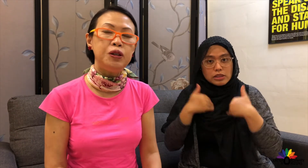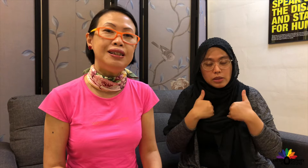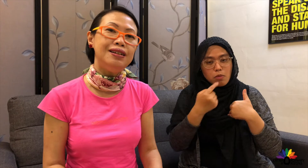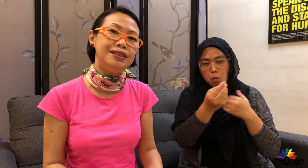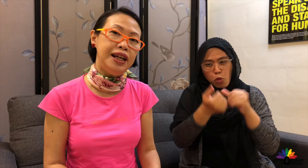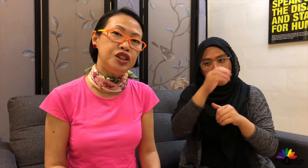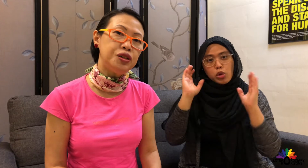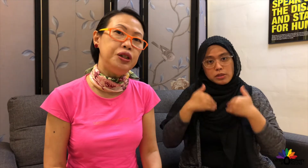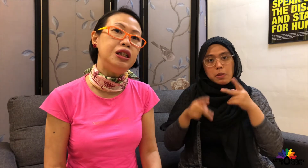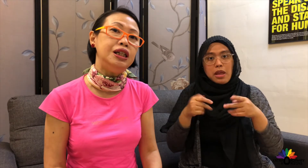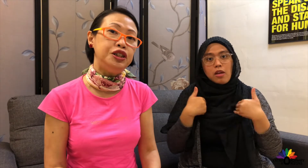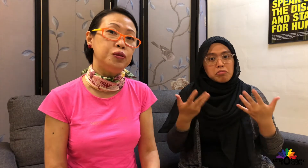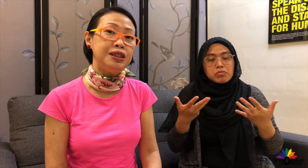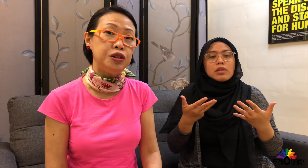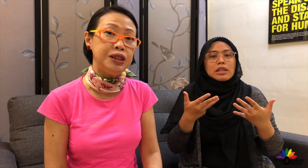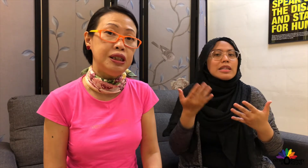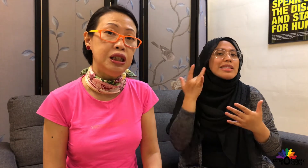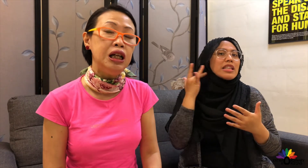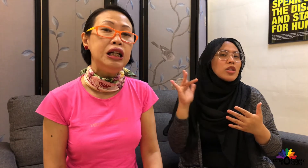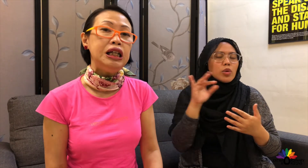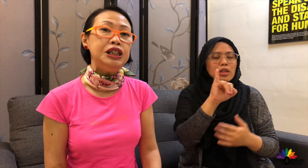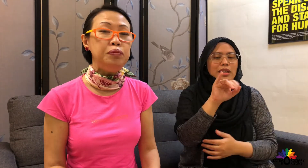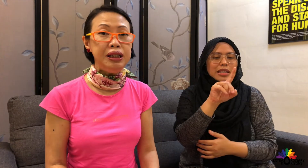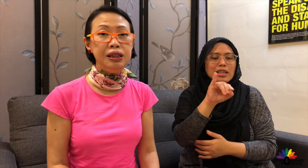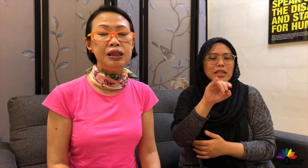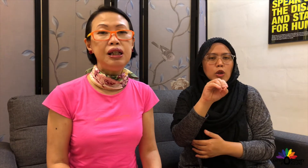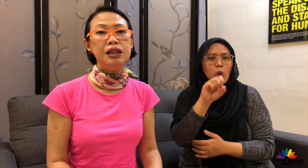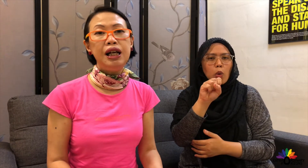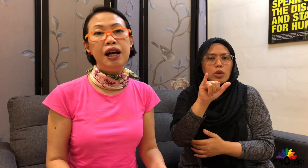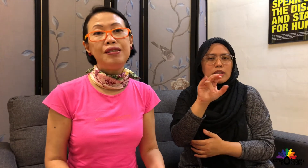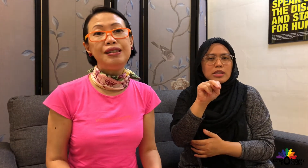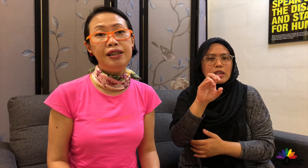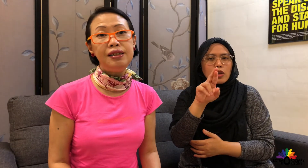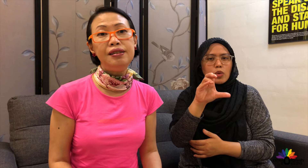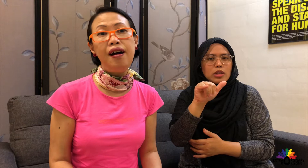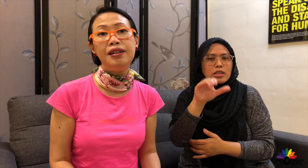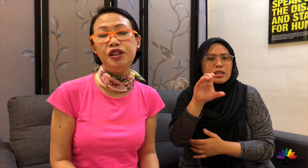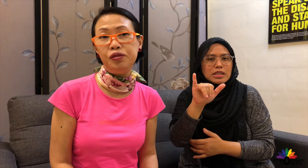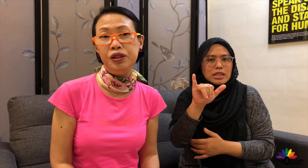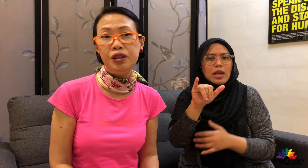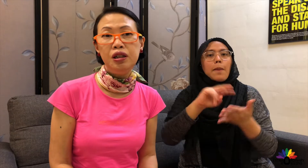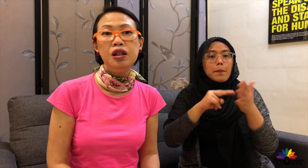is sensory idiosyncrasy. It means that our senses are different.